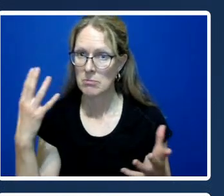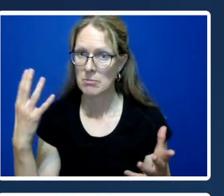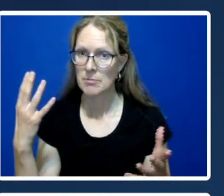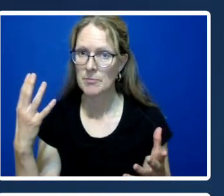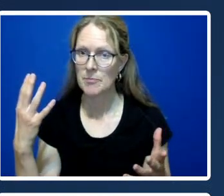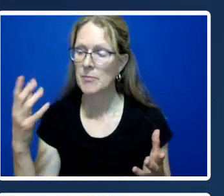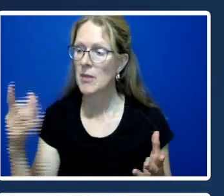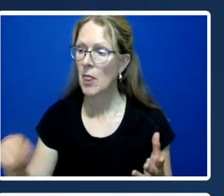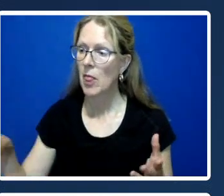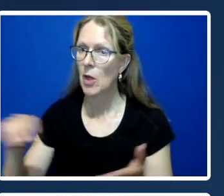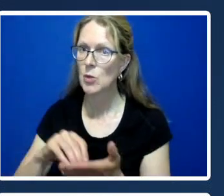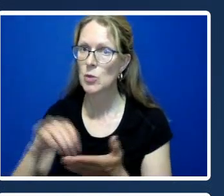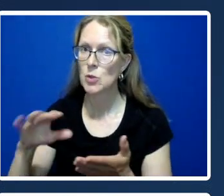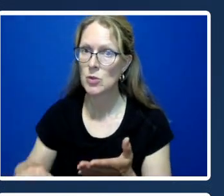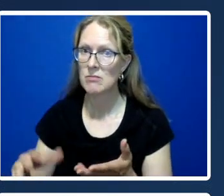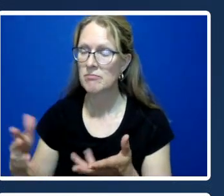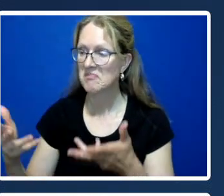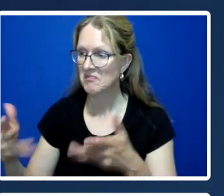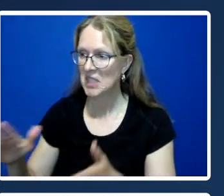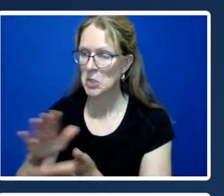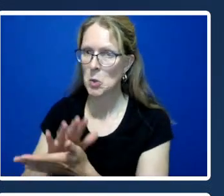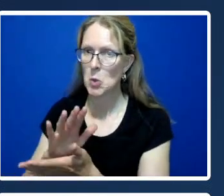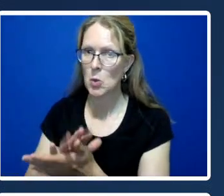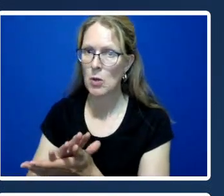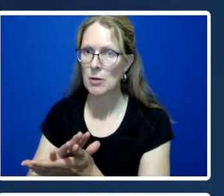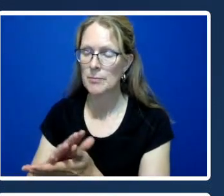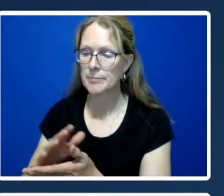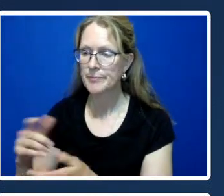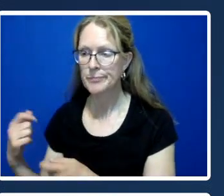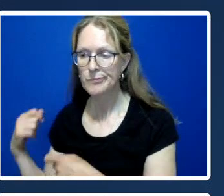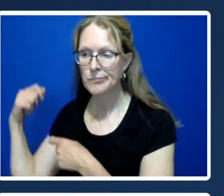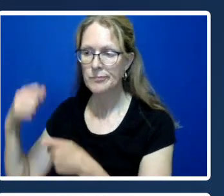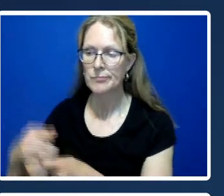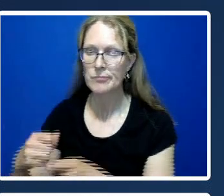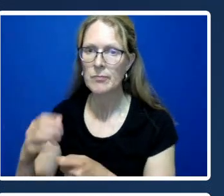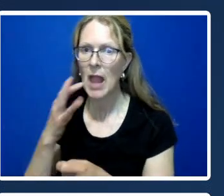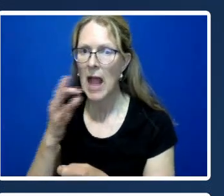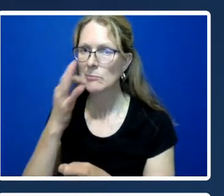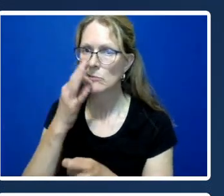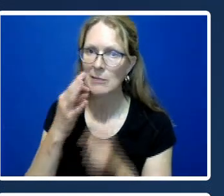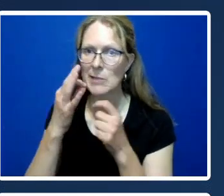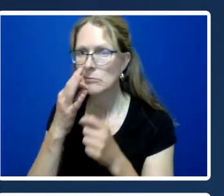end of the day with the snacks in their backpack, and there was nowhere to throw trash around. So,